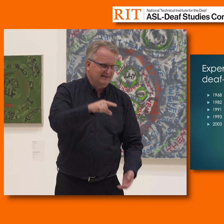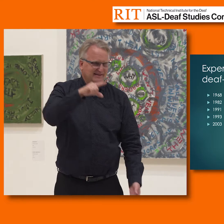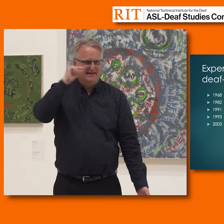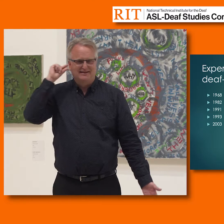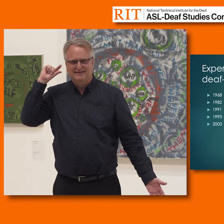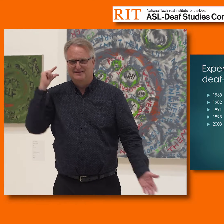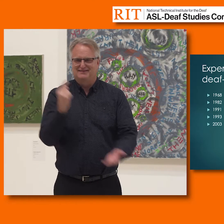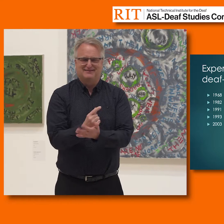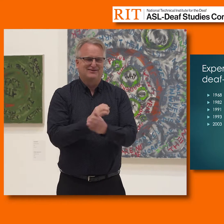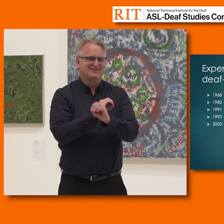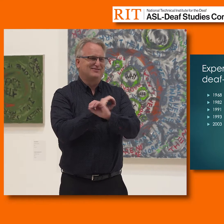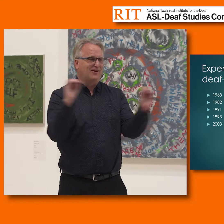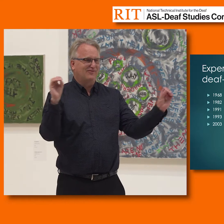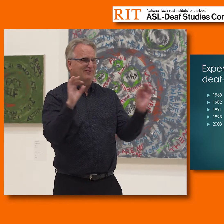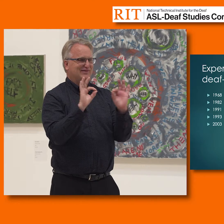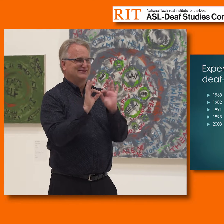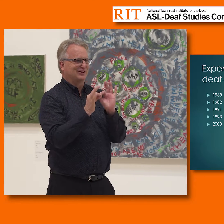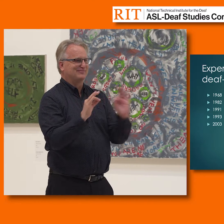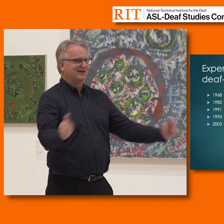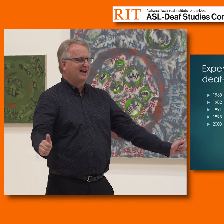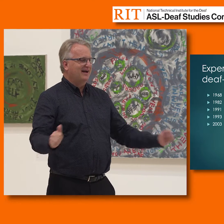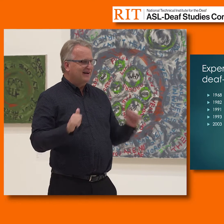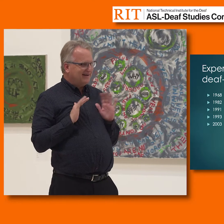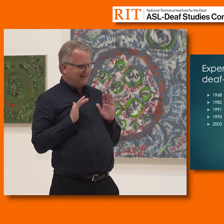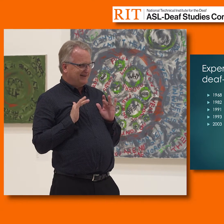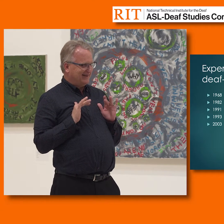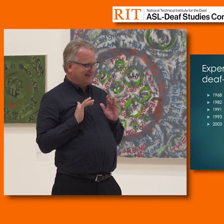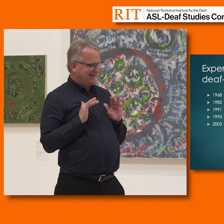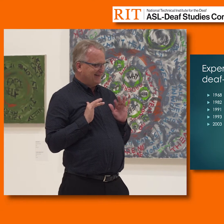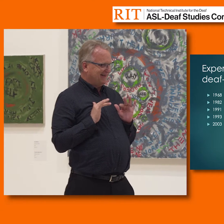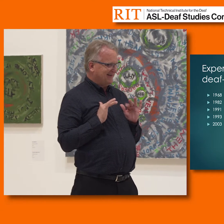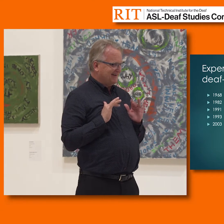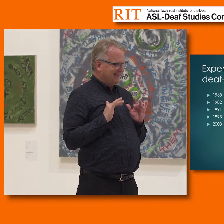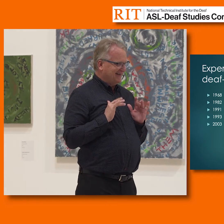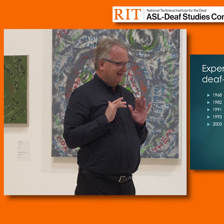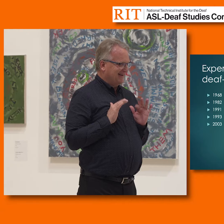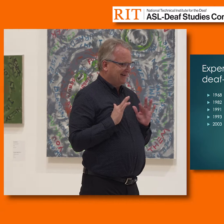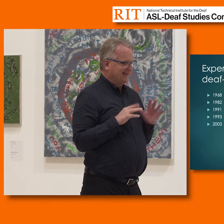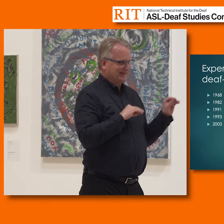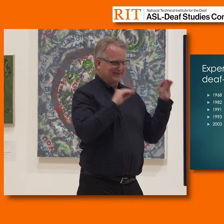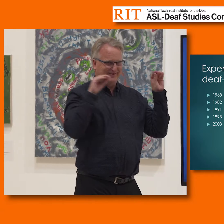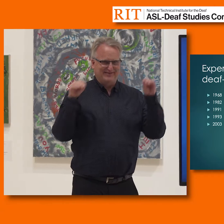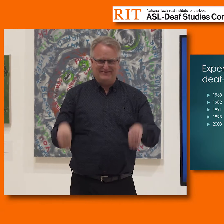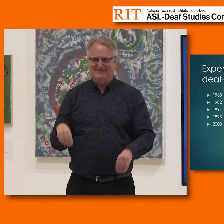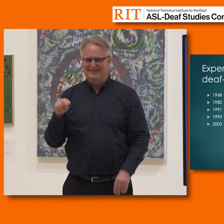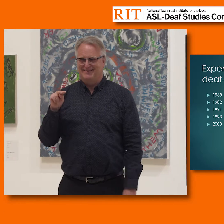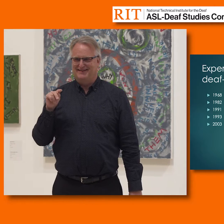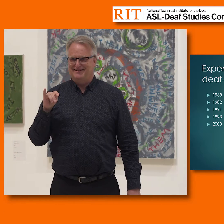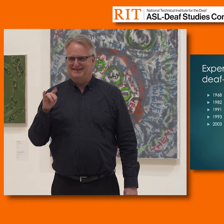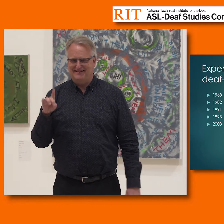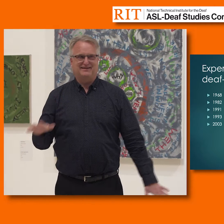And so I thought, "No, I don't want to go there." So, instead I had--I went to MSSD and then Gallaudet,